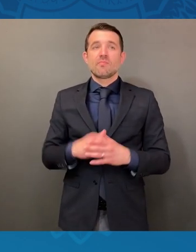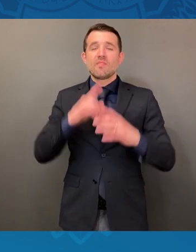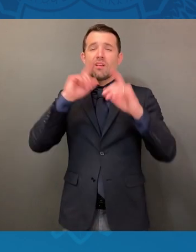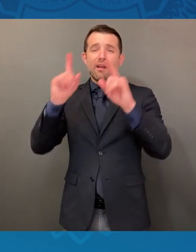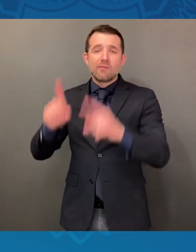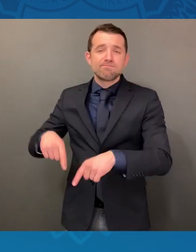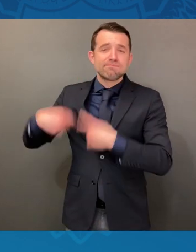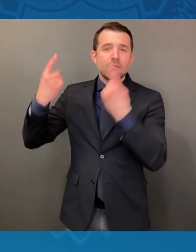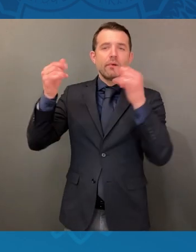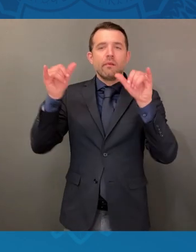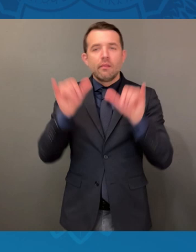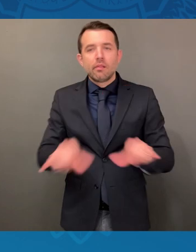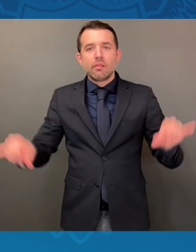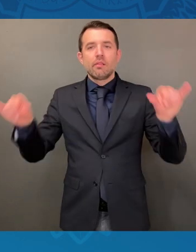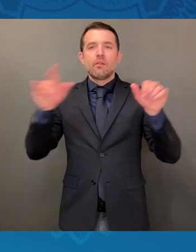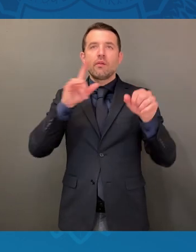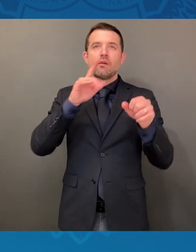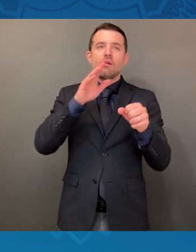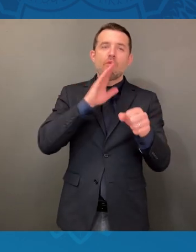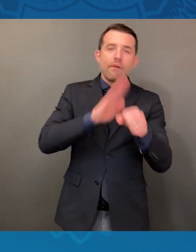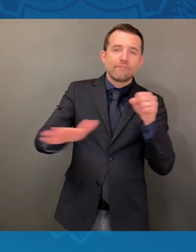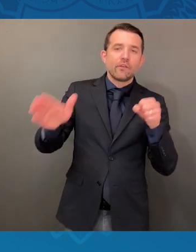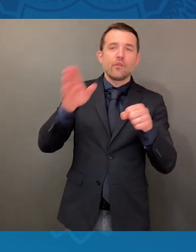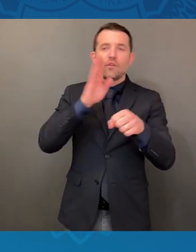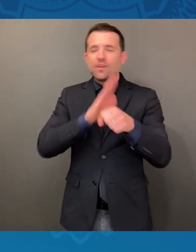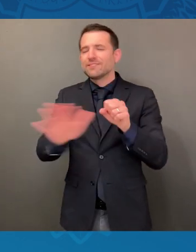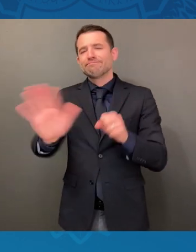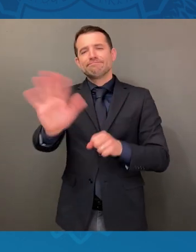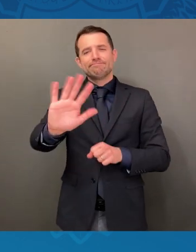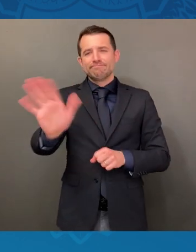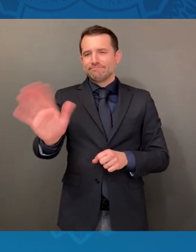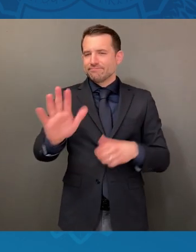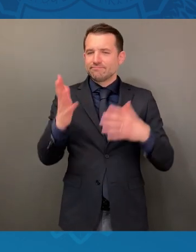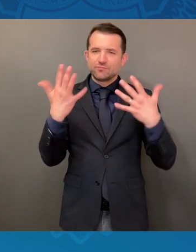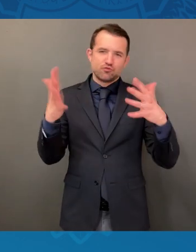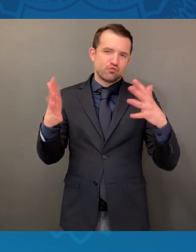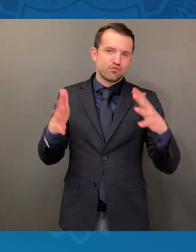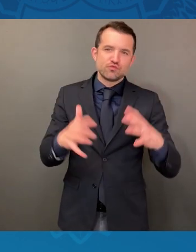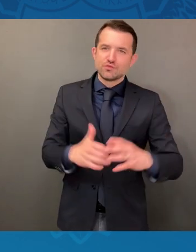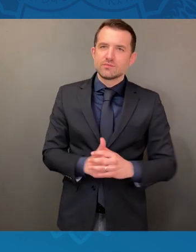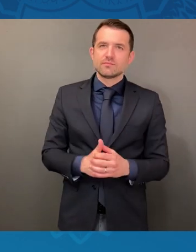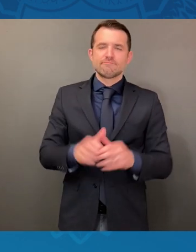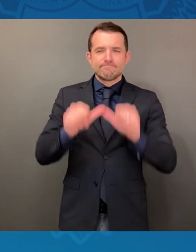has to be the way things will continue to be. That's the work we are doing together,